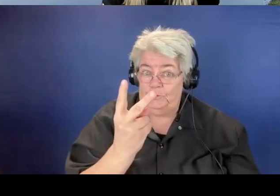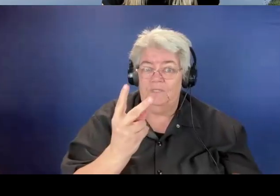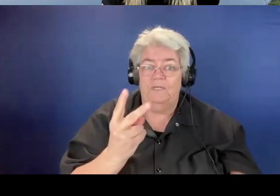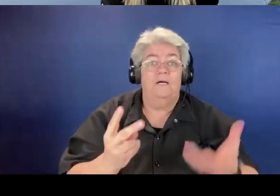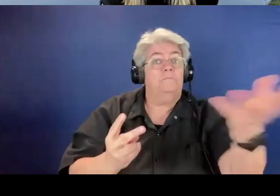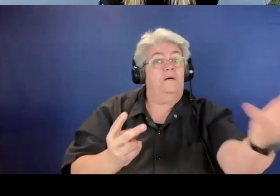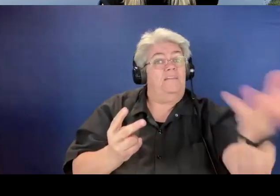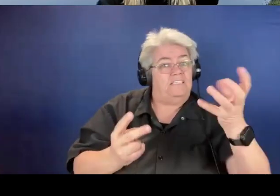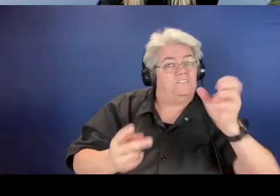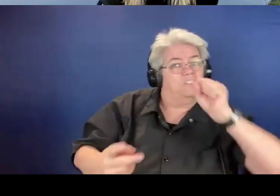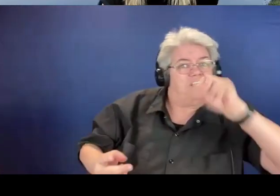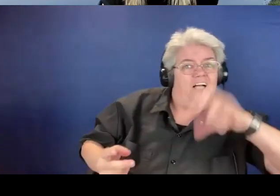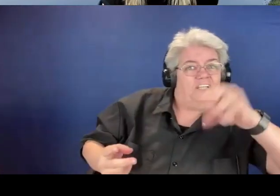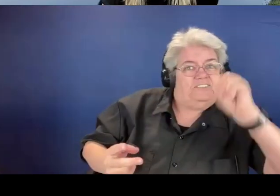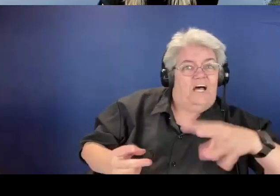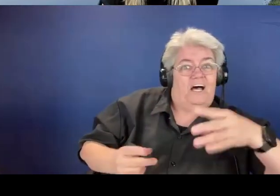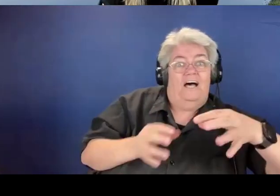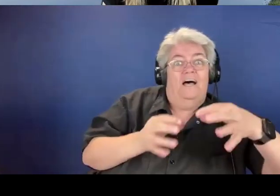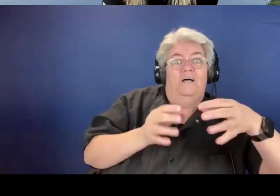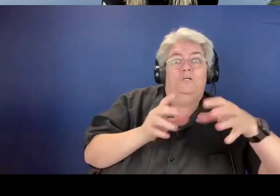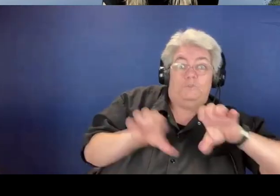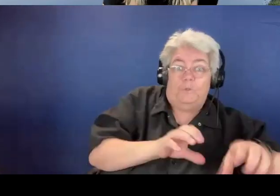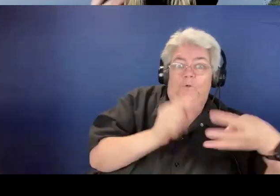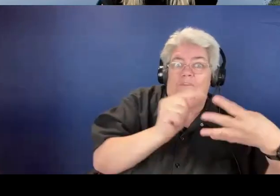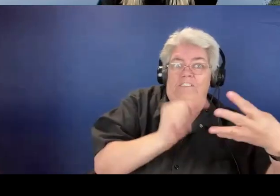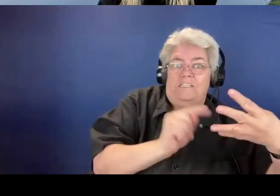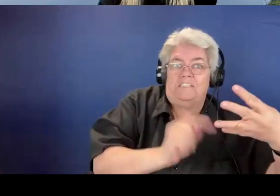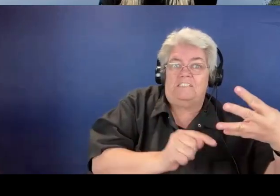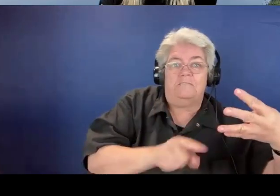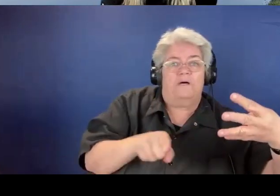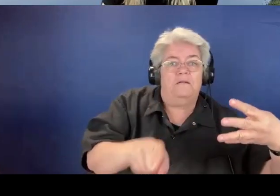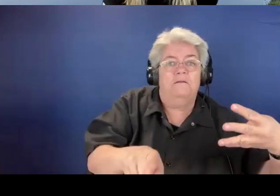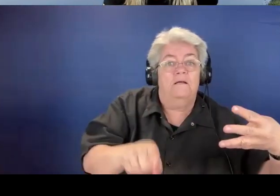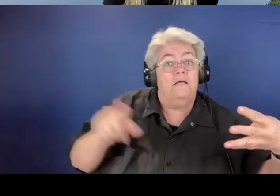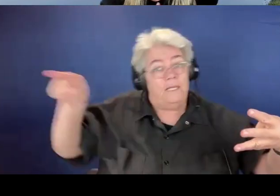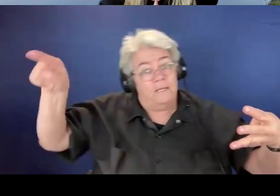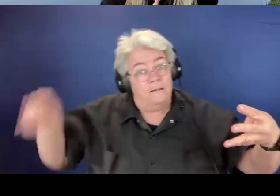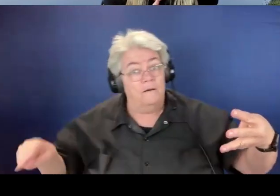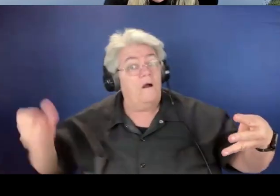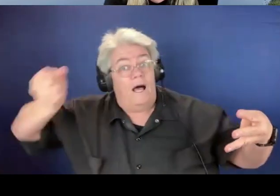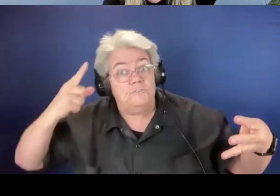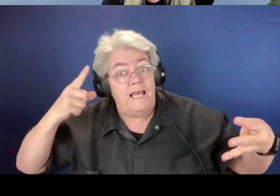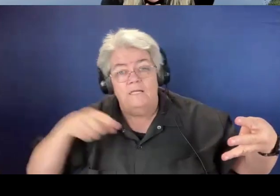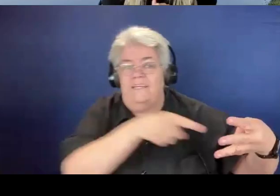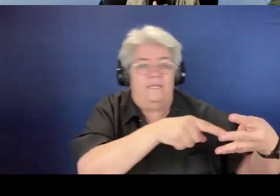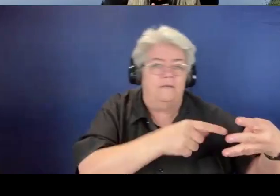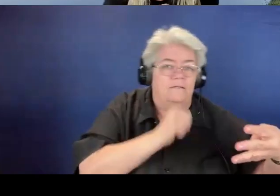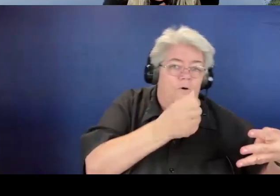So really, it's not fair to ask them those things in a language that they don't have full dominance in.